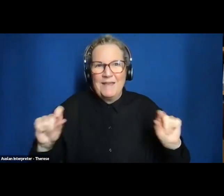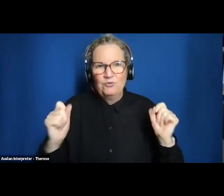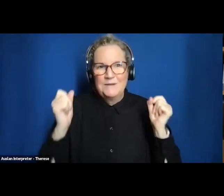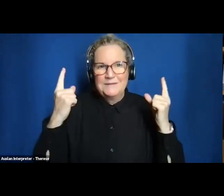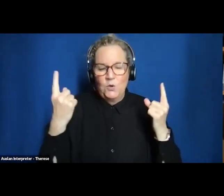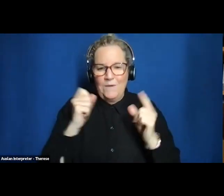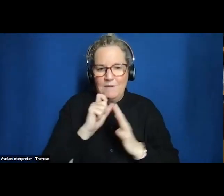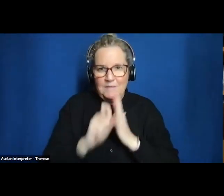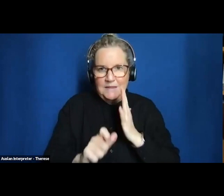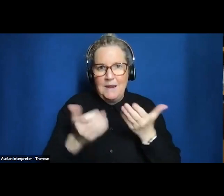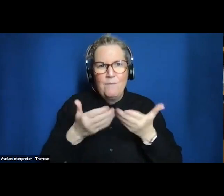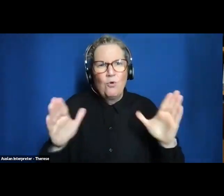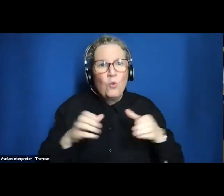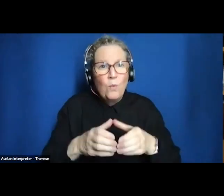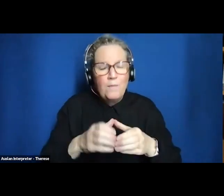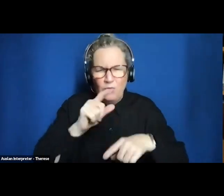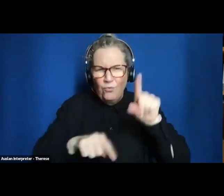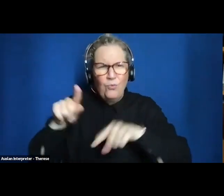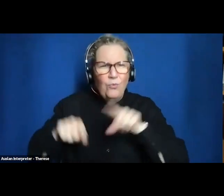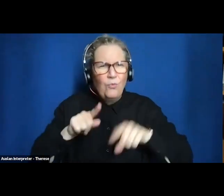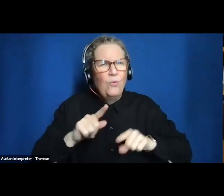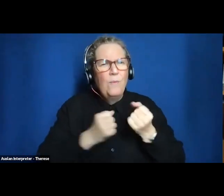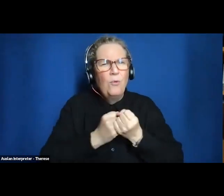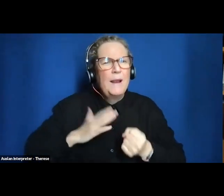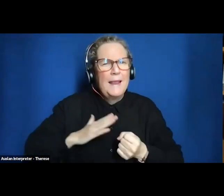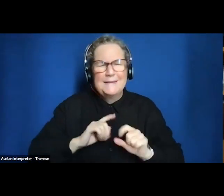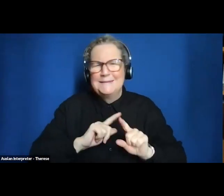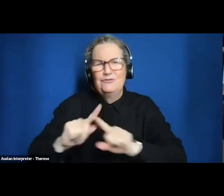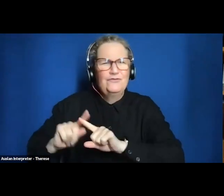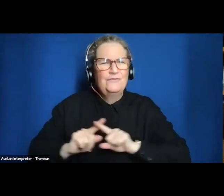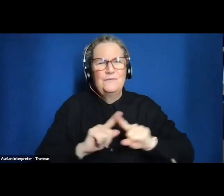are broad group with highly diverse support. All of us